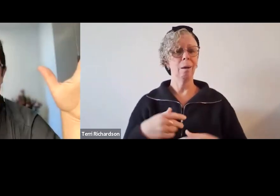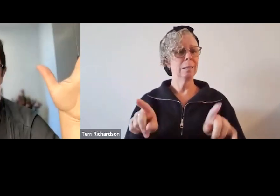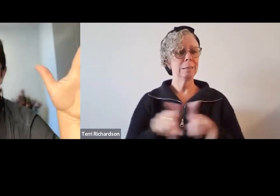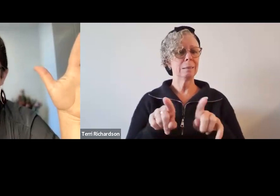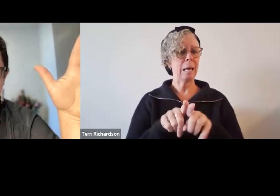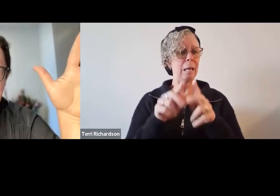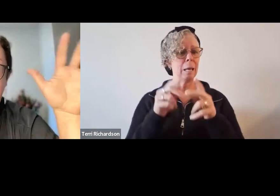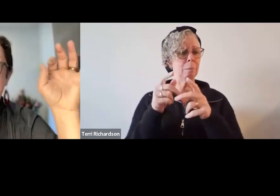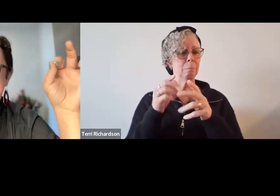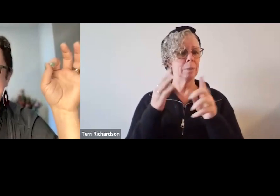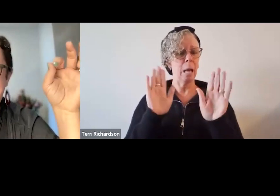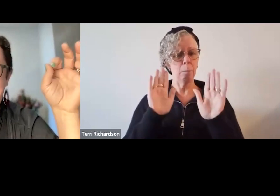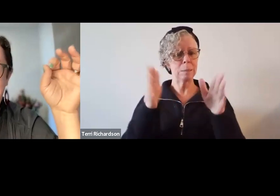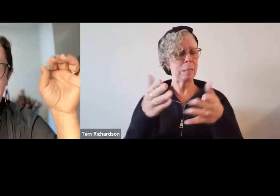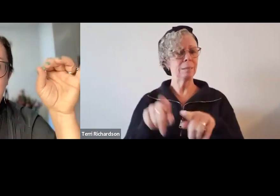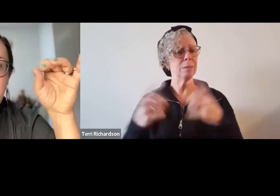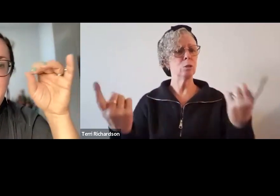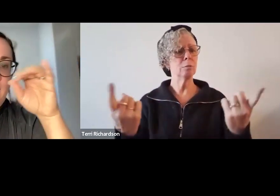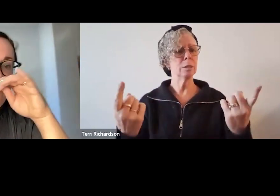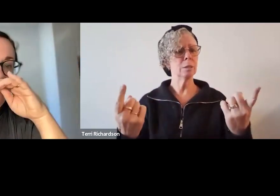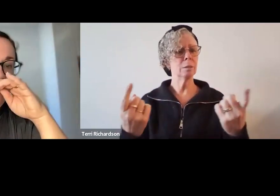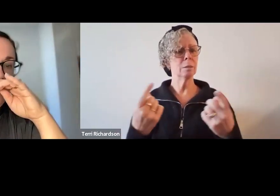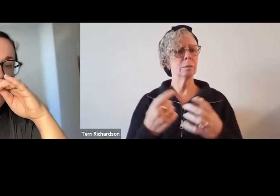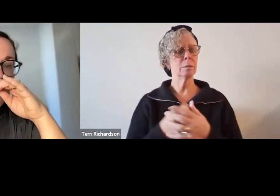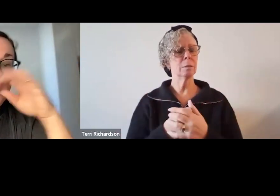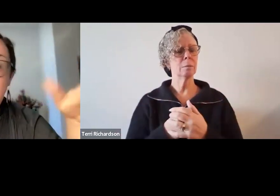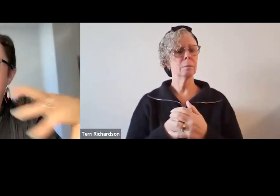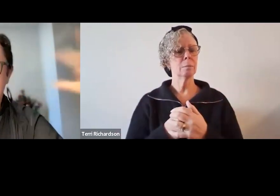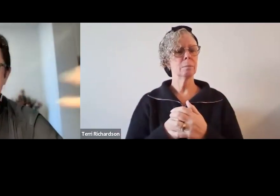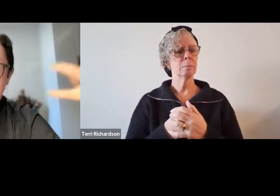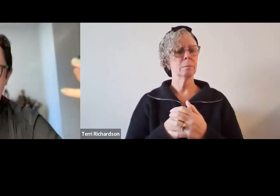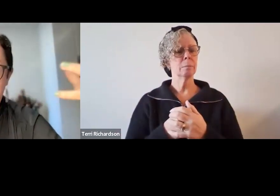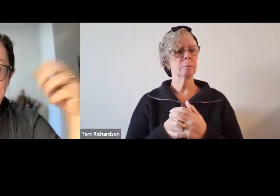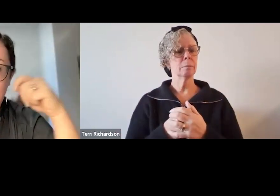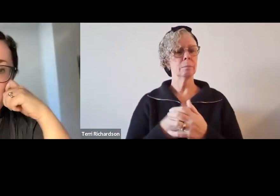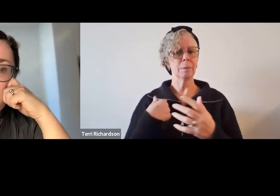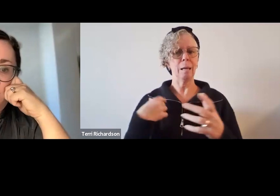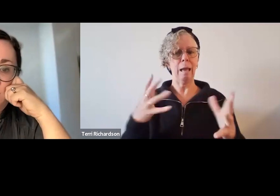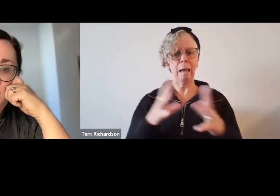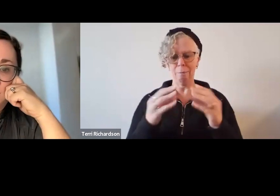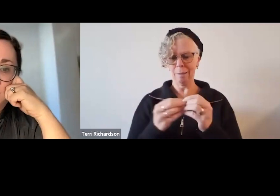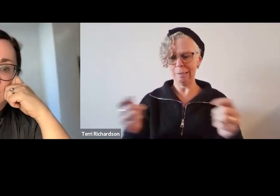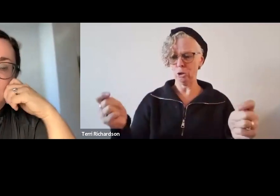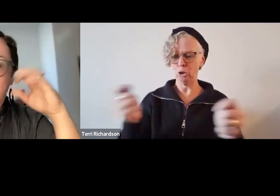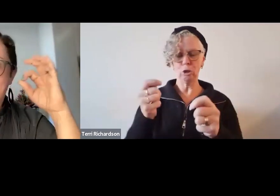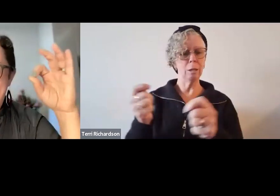and increasingly changing and complex operating environments.